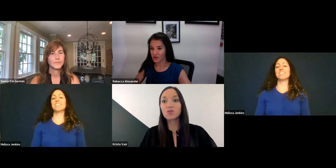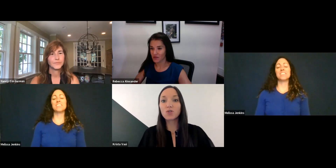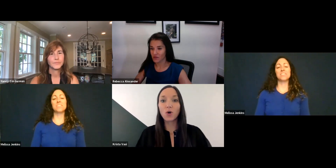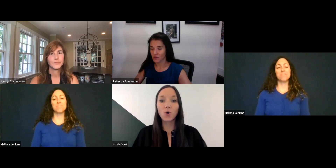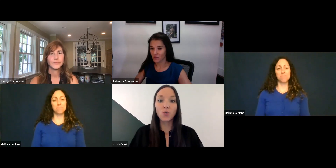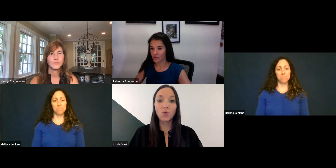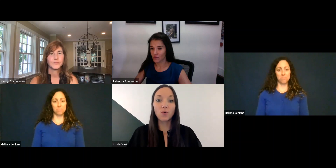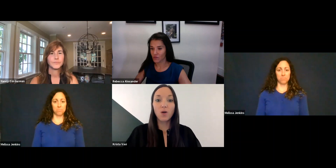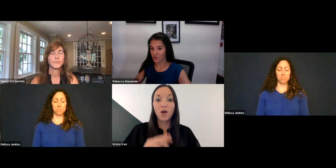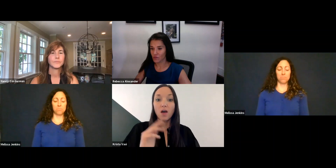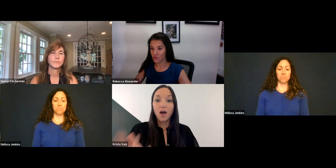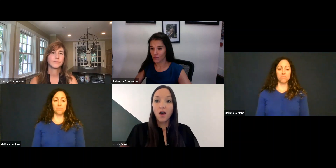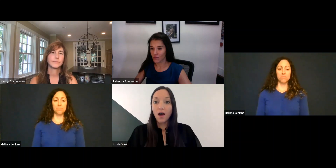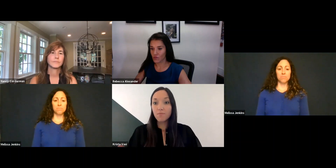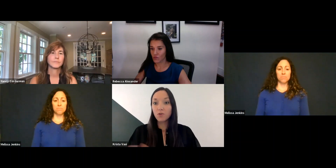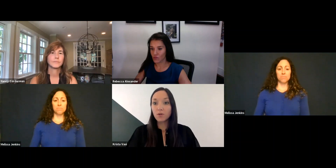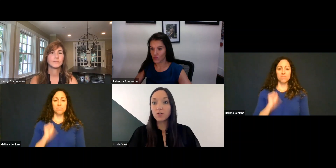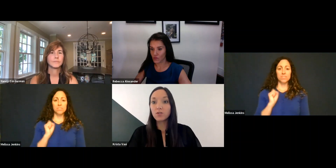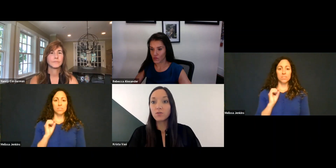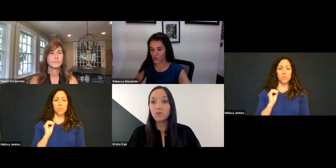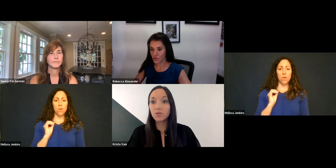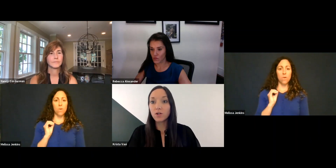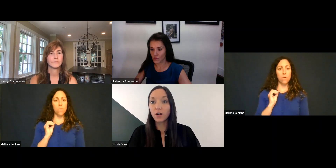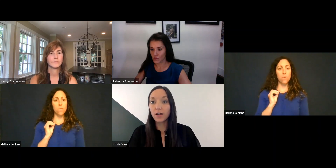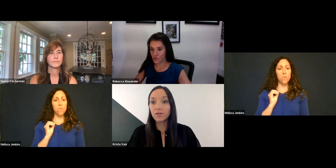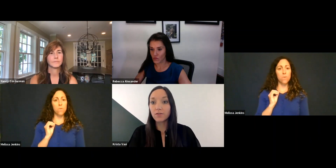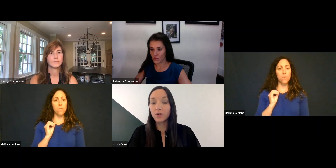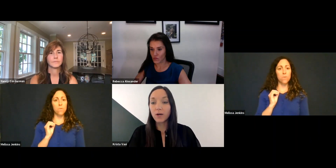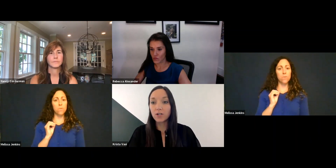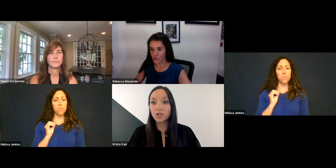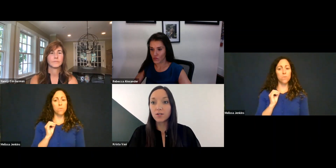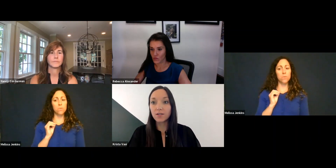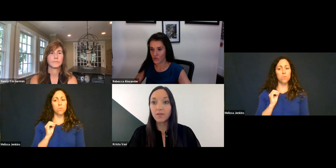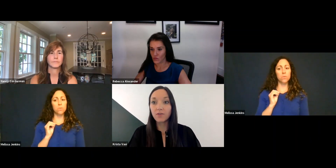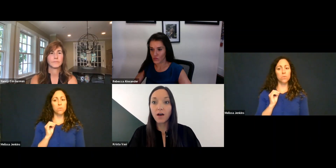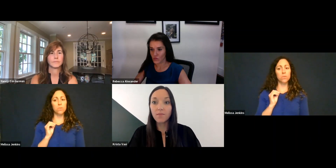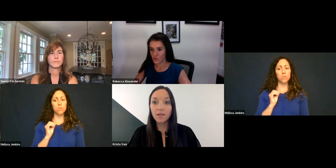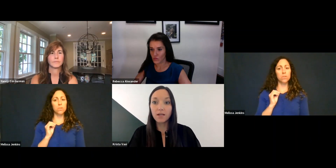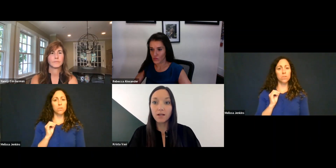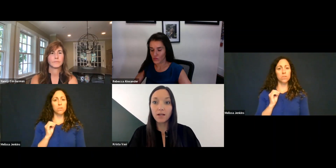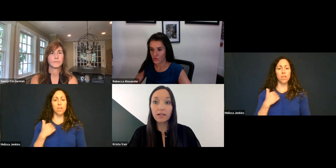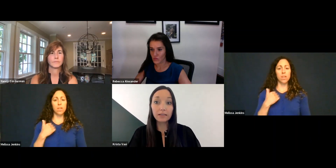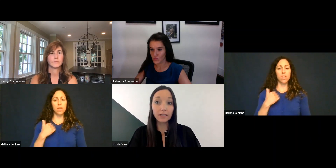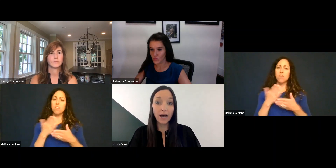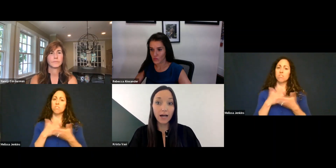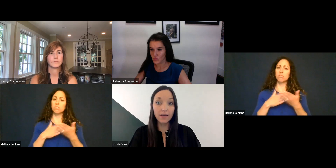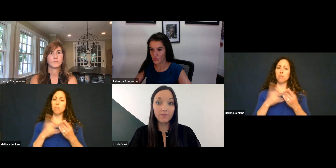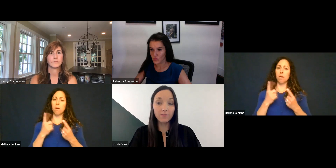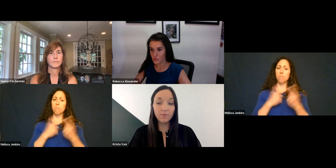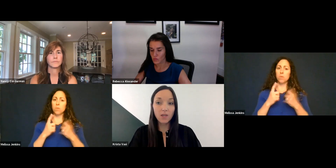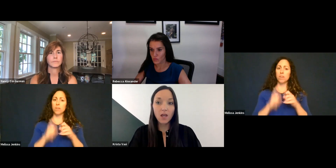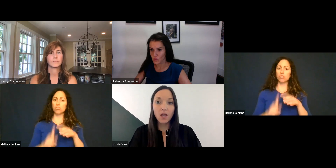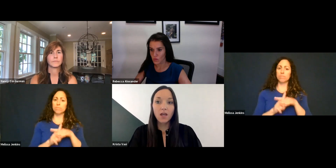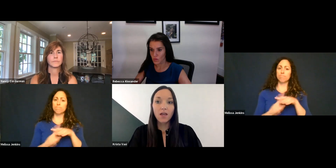So I'm going to start answering questions that have come in live.